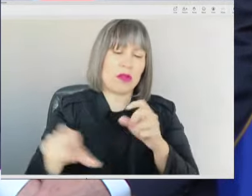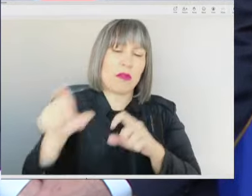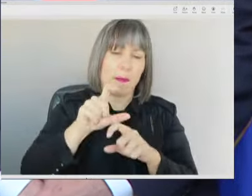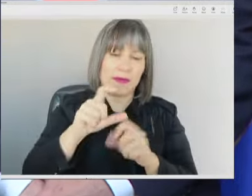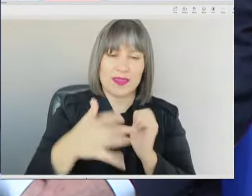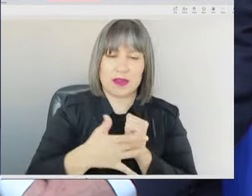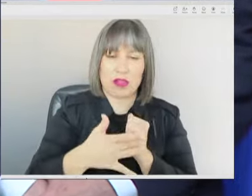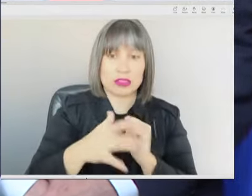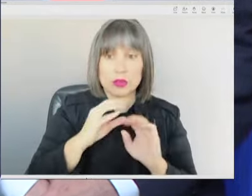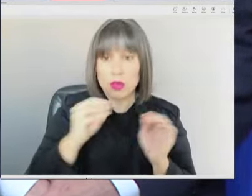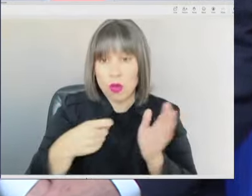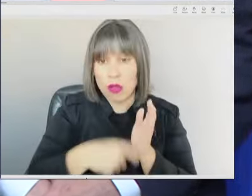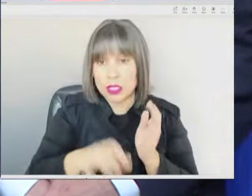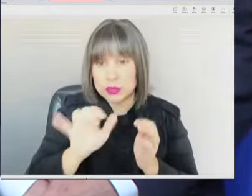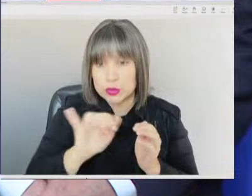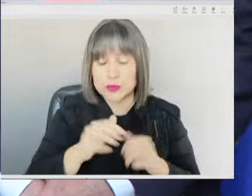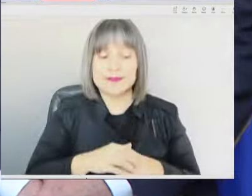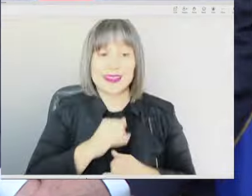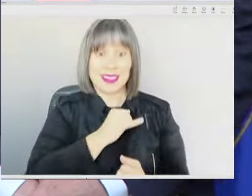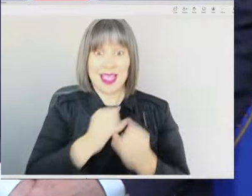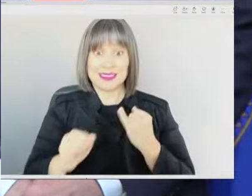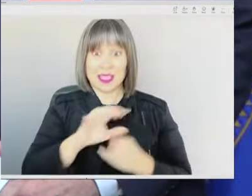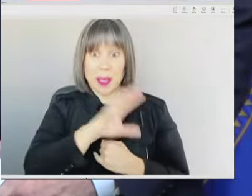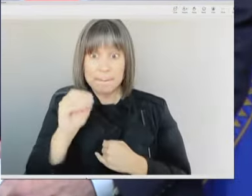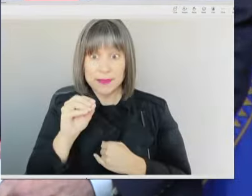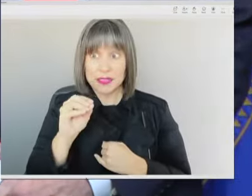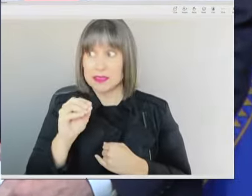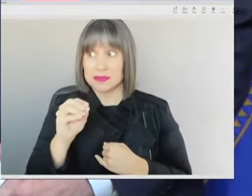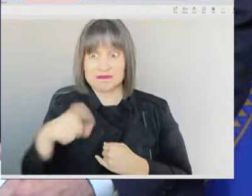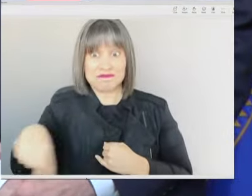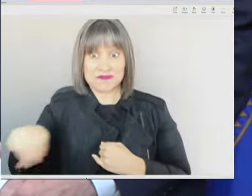Lastly, the companies were extremely excited to do this. I just really want to point that